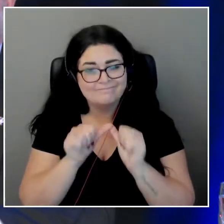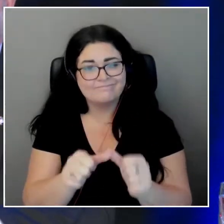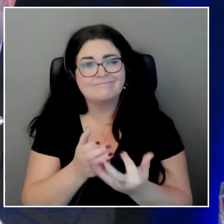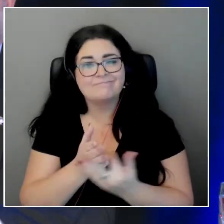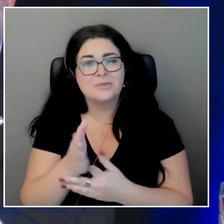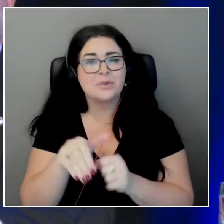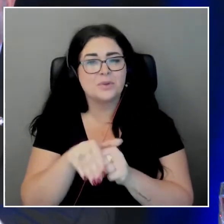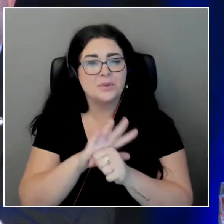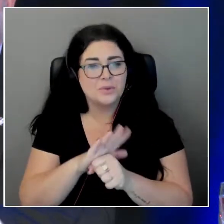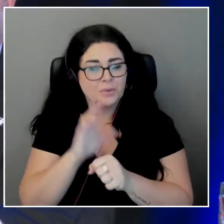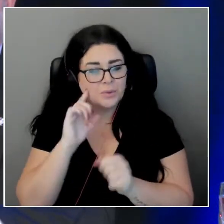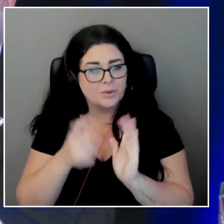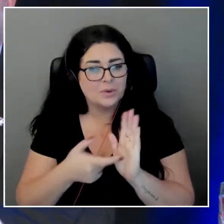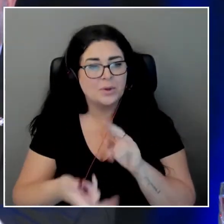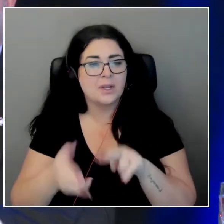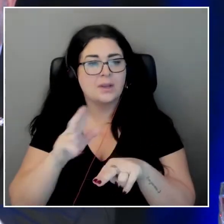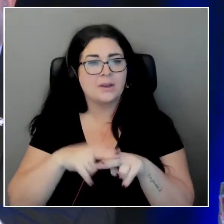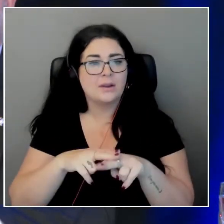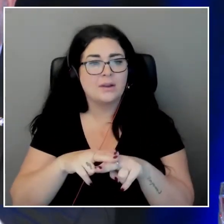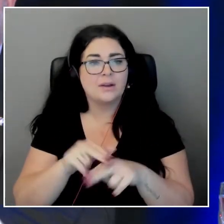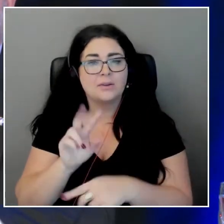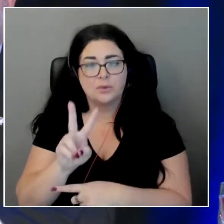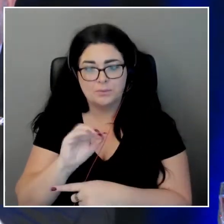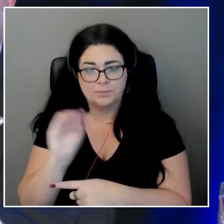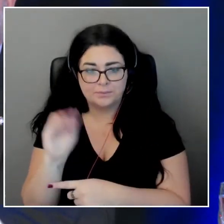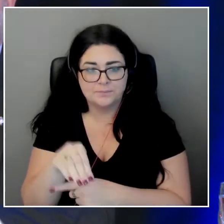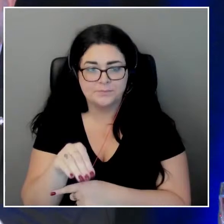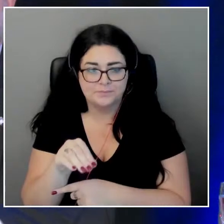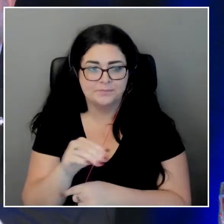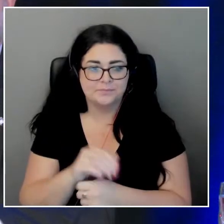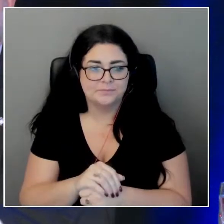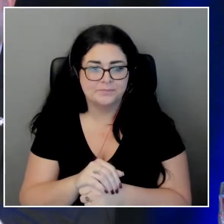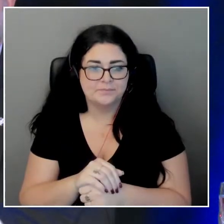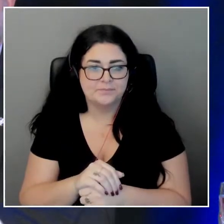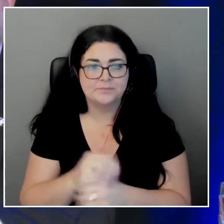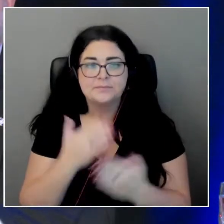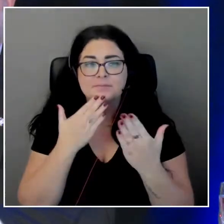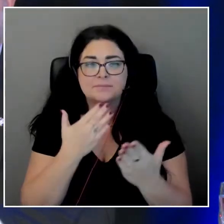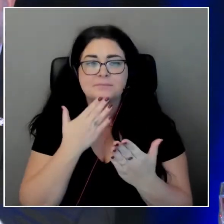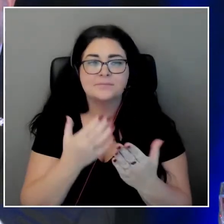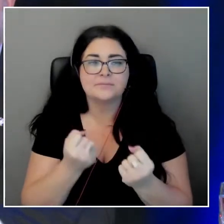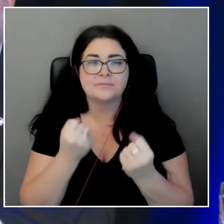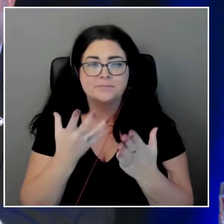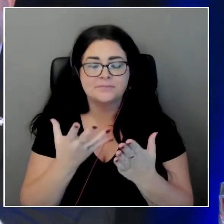an increase of approximately 2 percent. Thank you to our customers and the Marine Atlantic